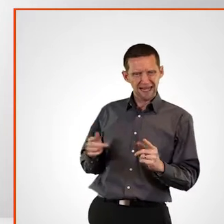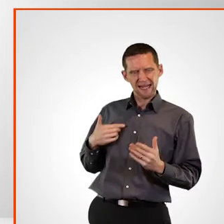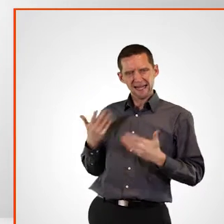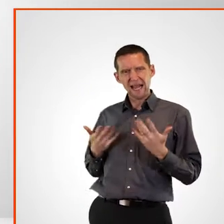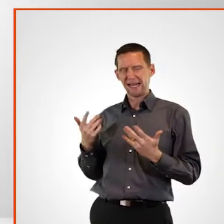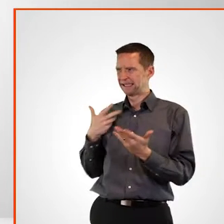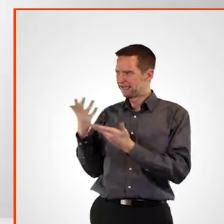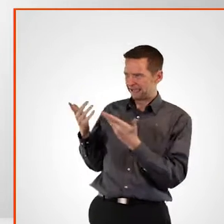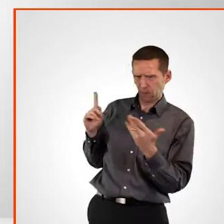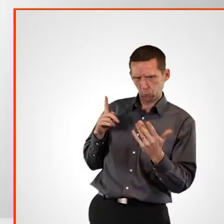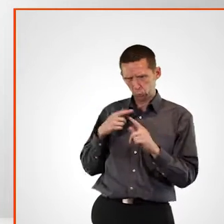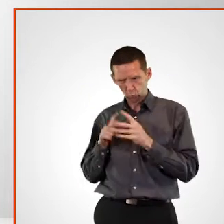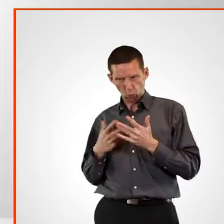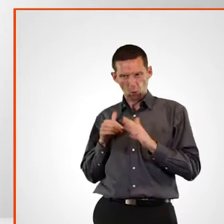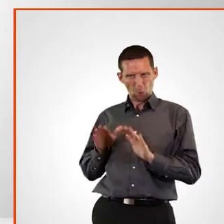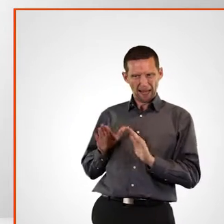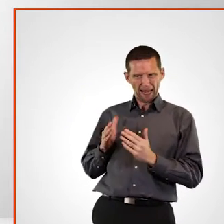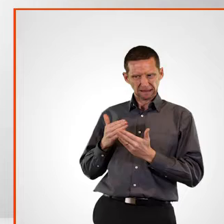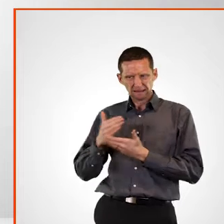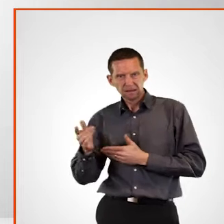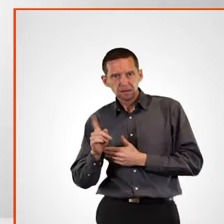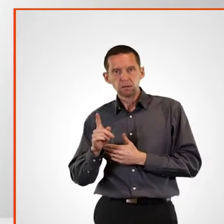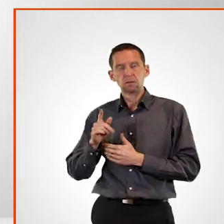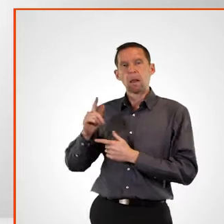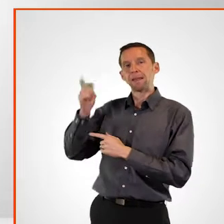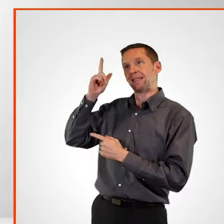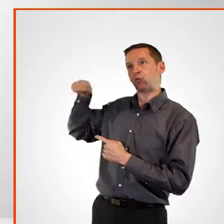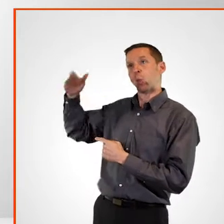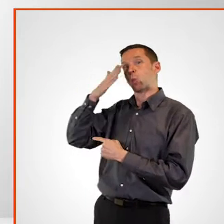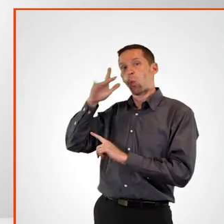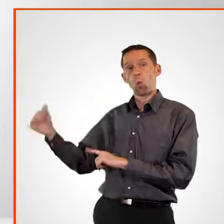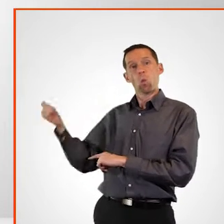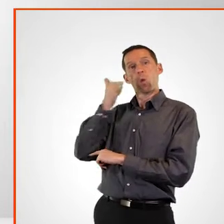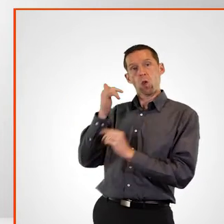and we're like, "Oh, what to do? Should we wait?" And teachers in school will contact us and say,